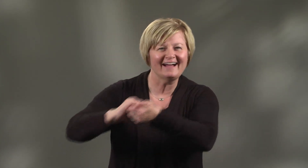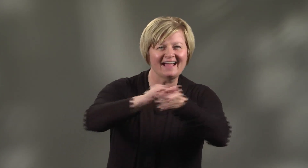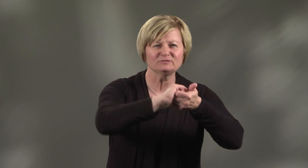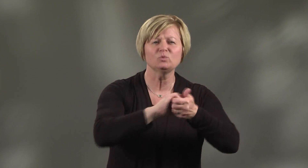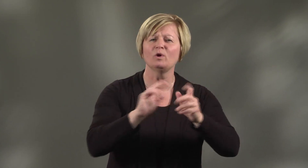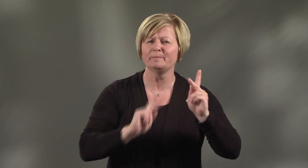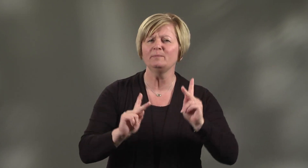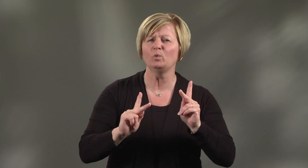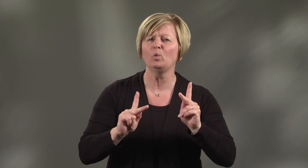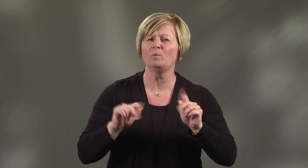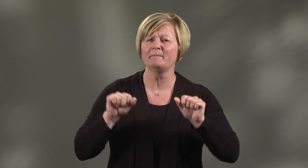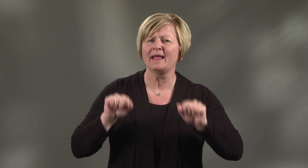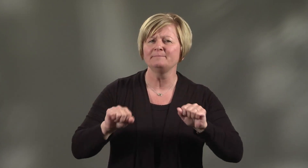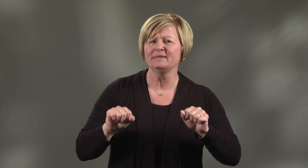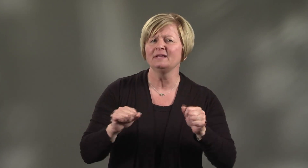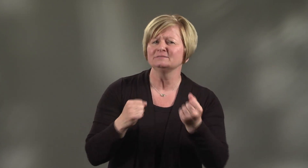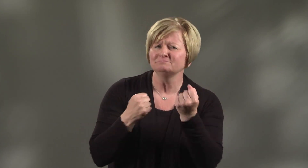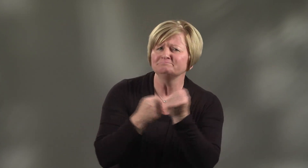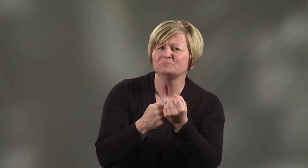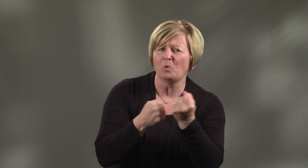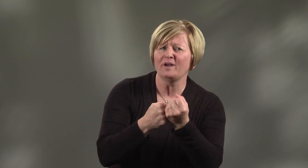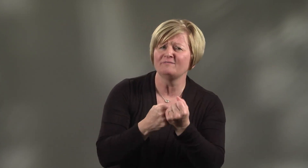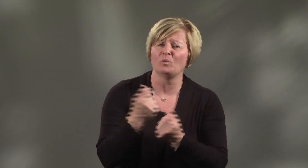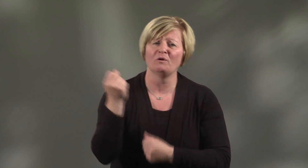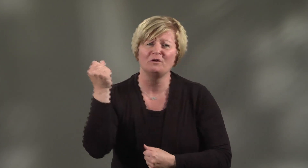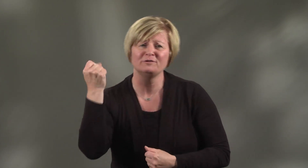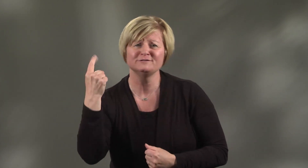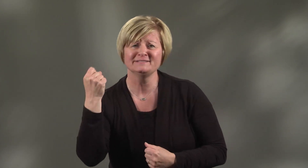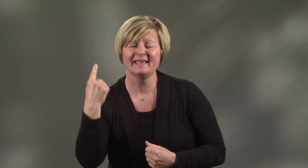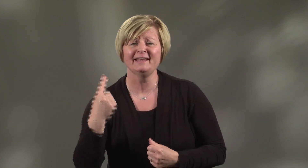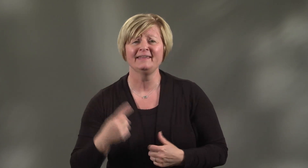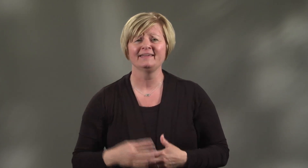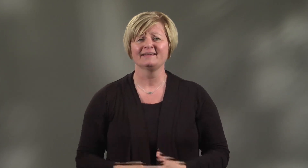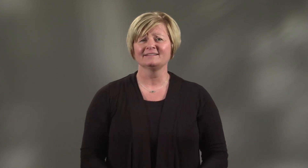who are are people who might be particularly supportive or understanding.